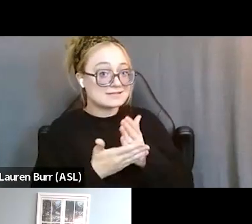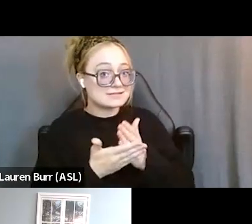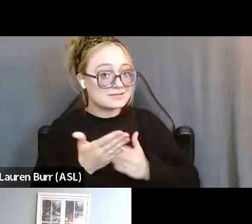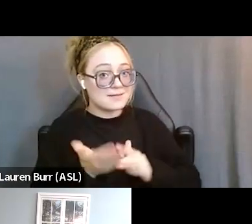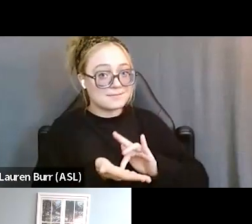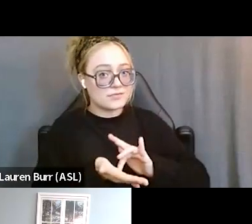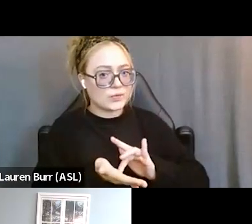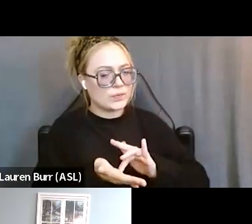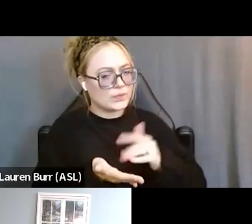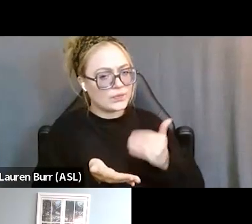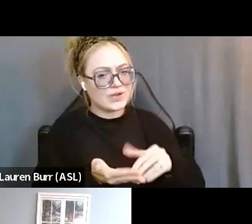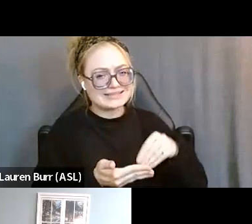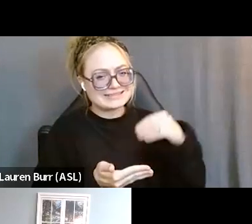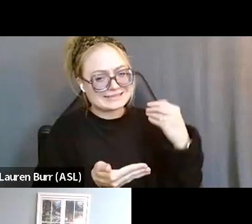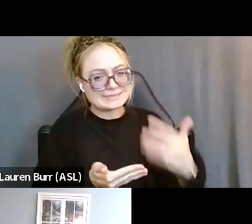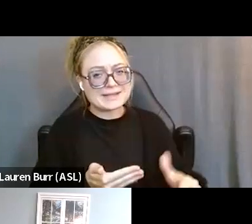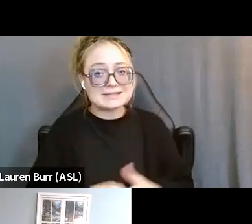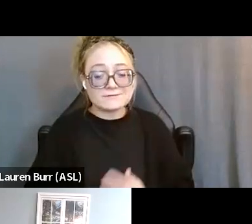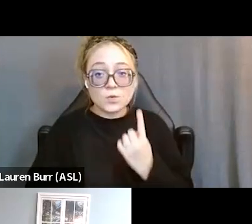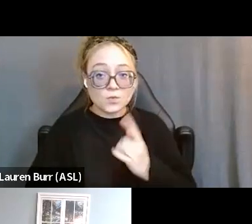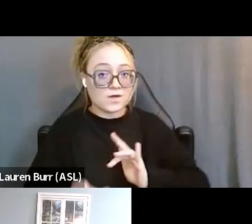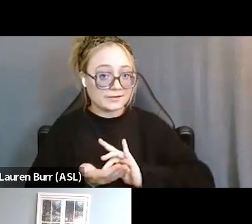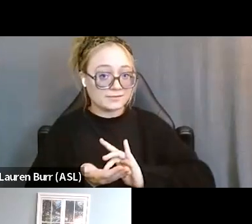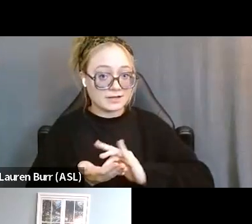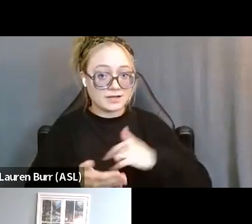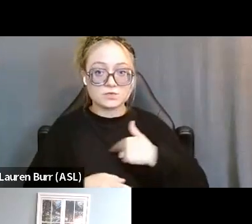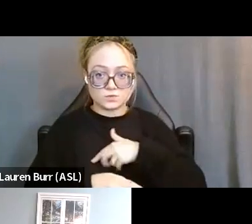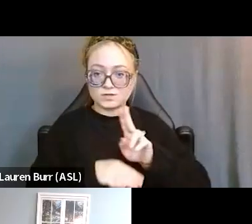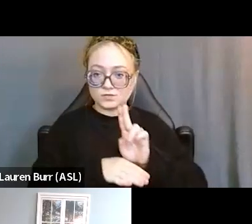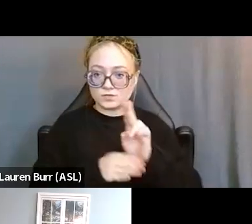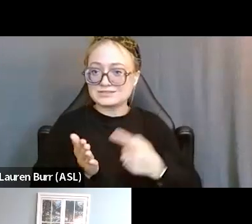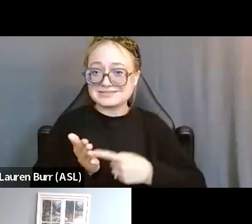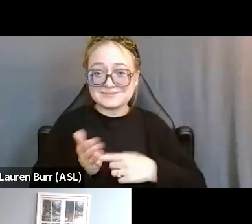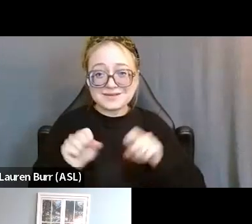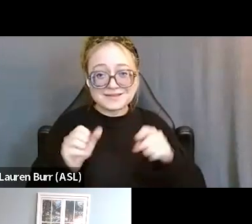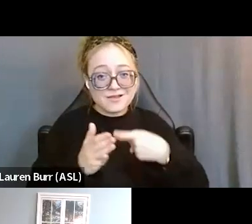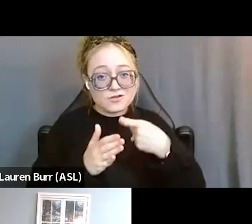One of the medications that we use sometimes can cost up to like a grand a month,